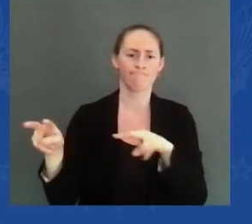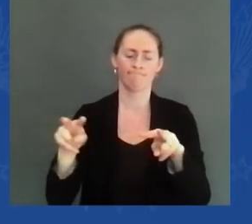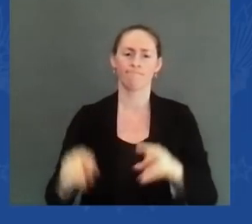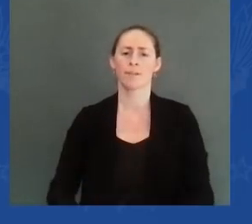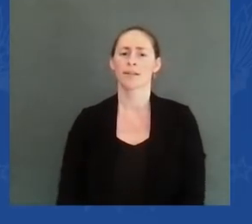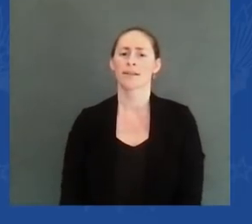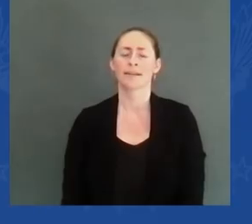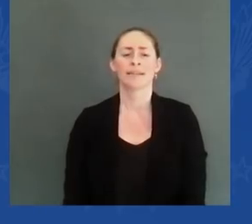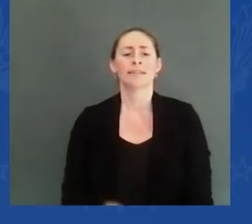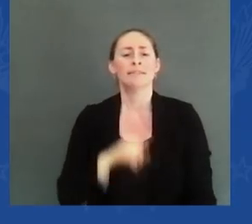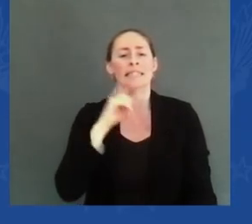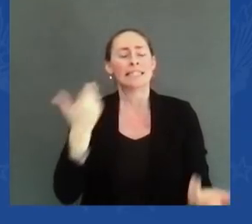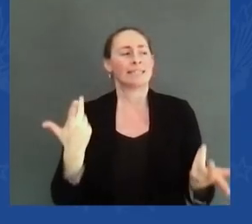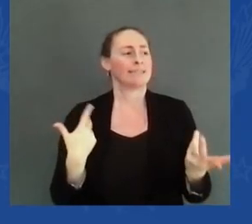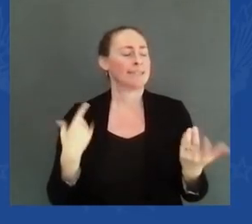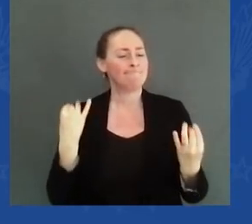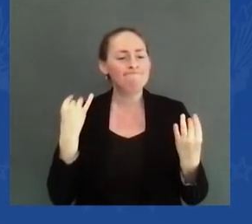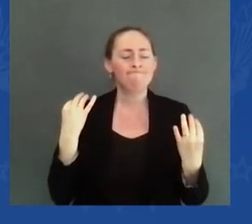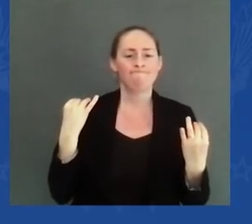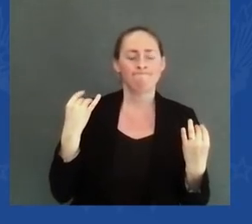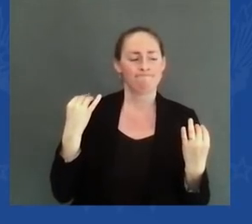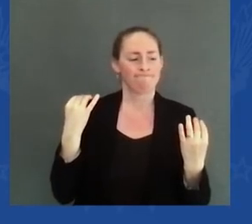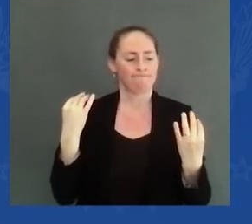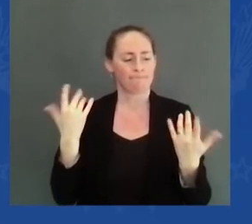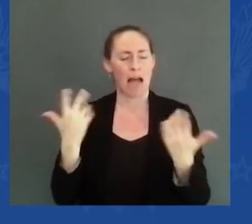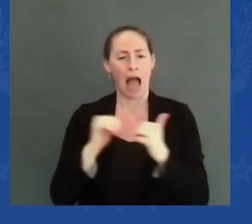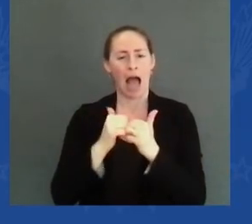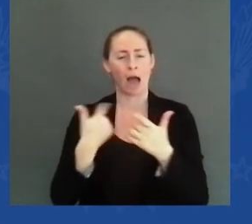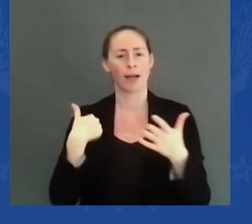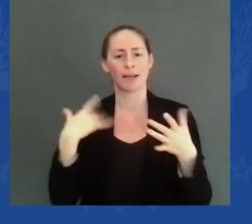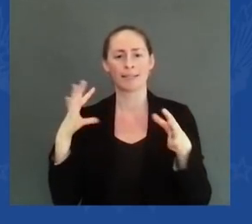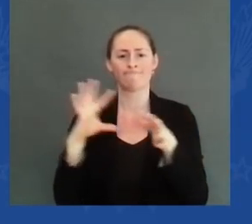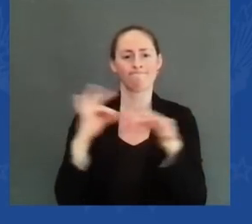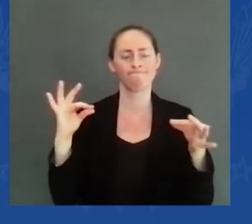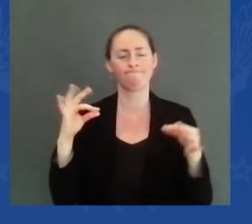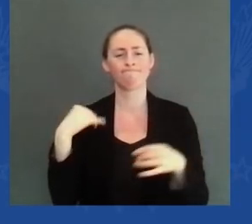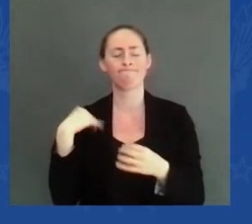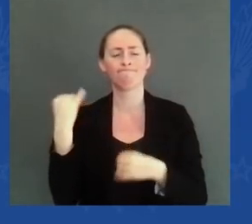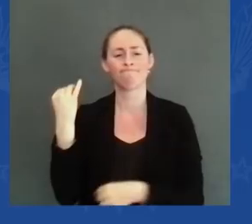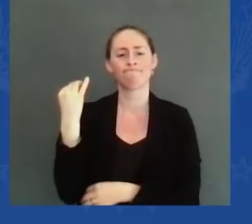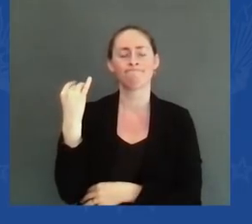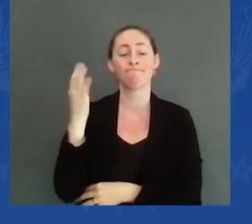Sometimes some very bad things happen that have a tendency